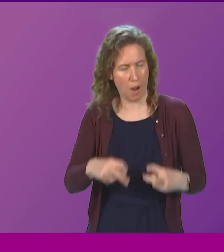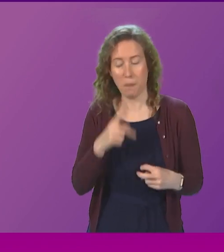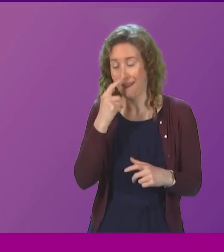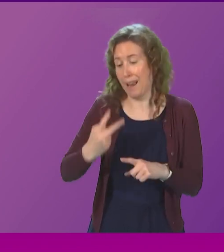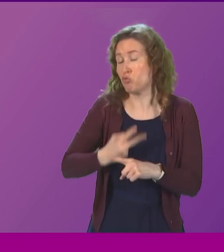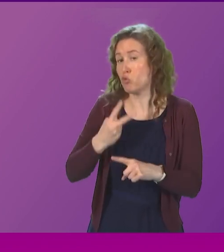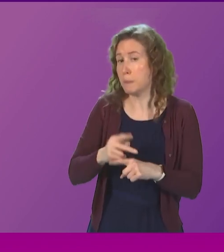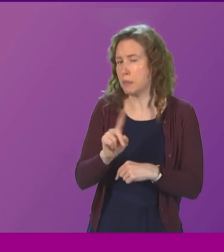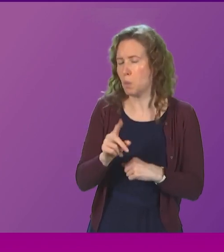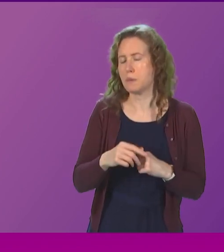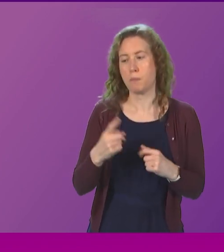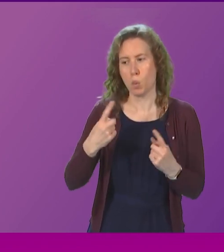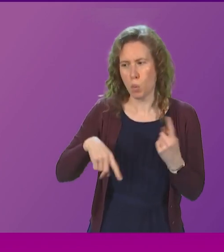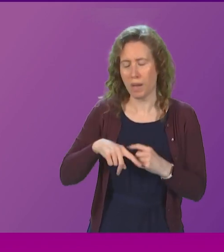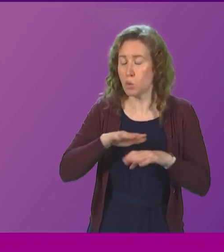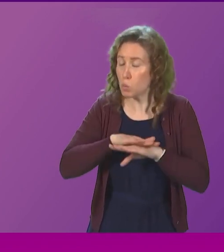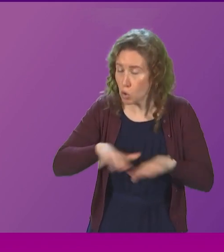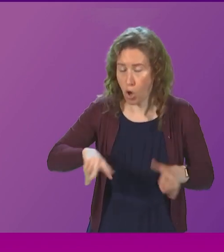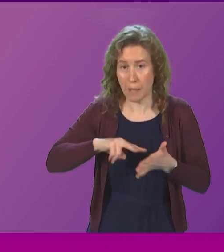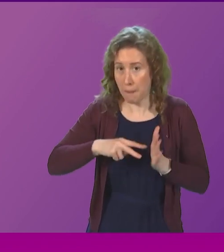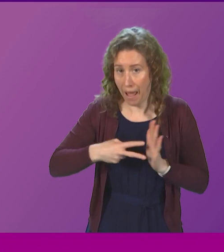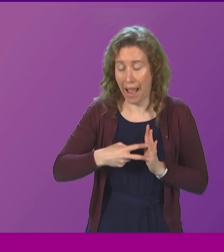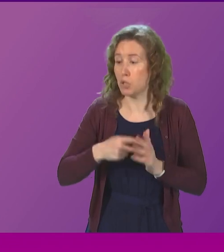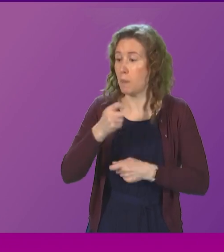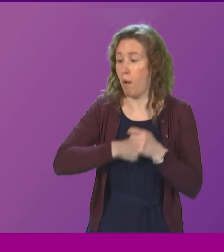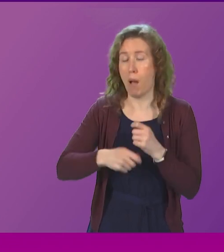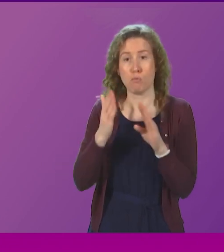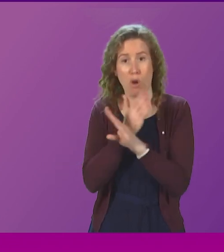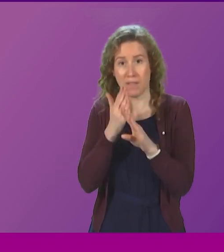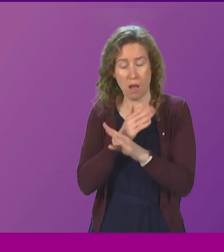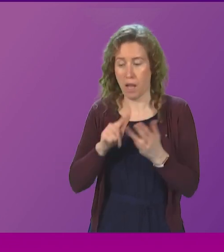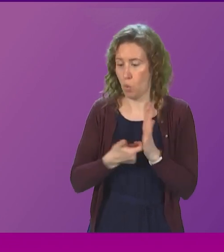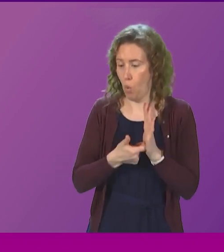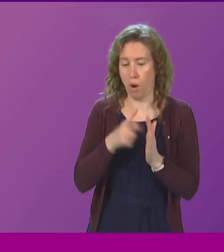unequivocally that we have no plans to privatise, nor indeed to split up, the Clyde and Hebrides